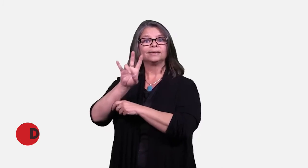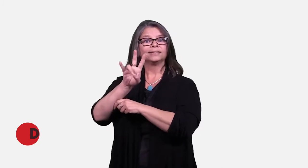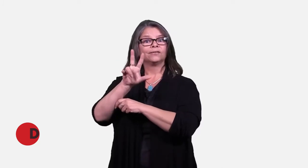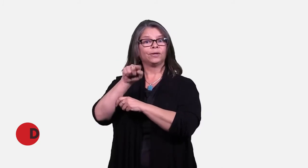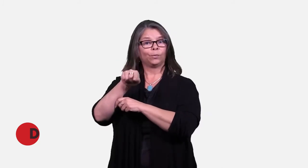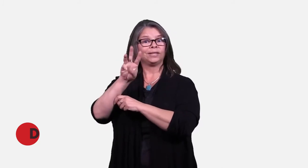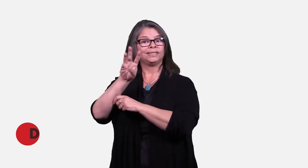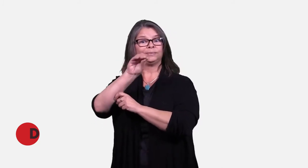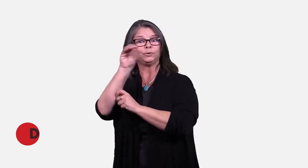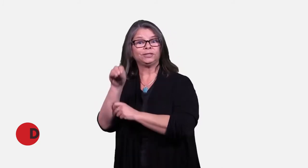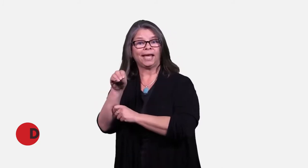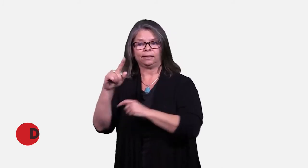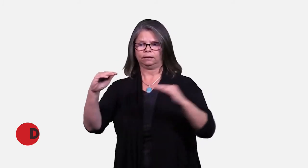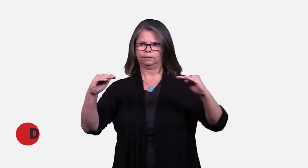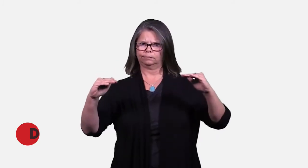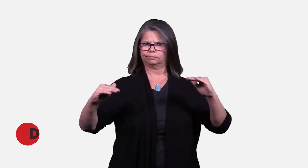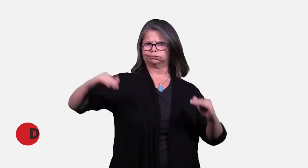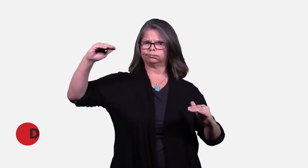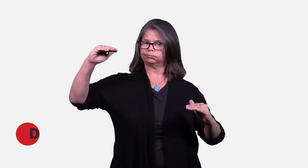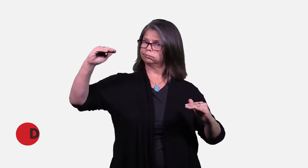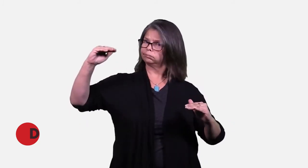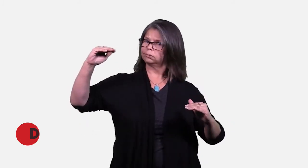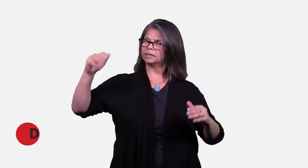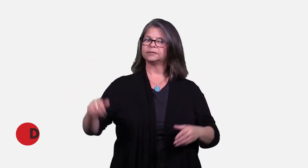rate is 73.6% which shows disparity.